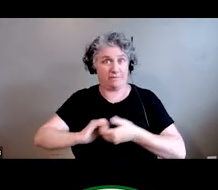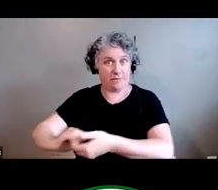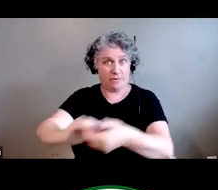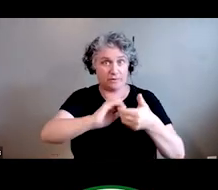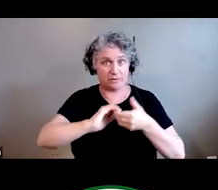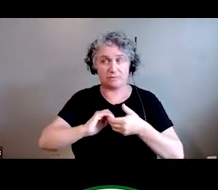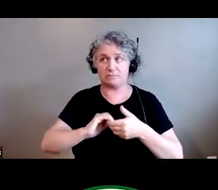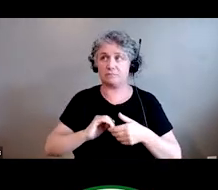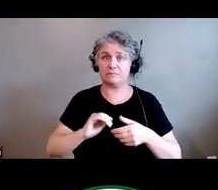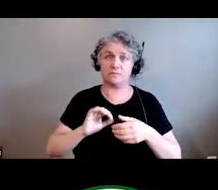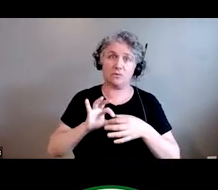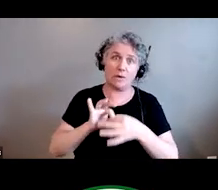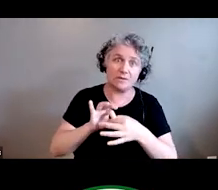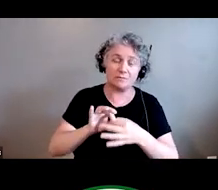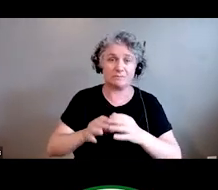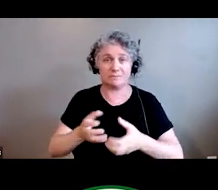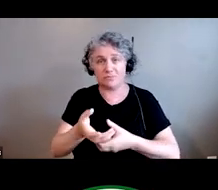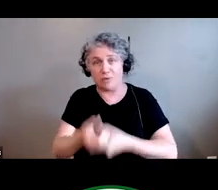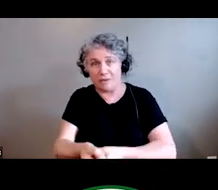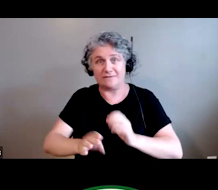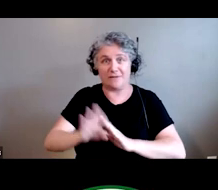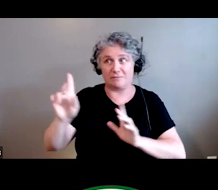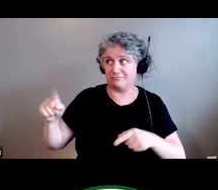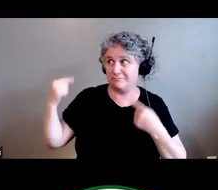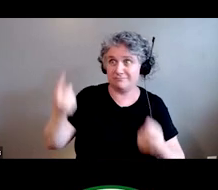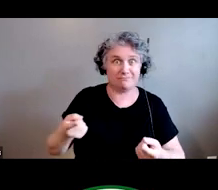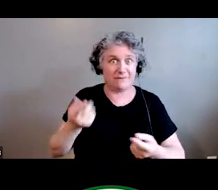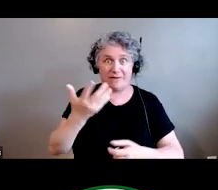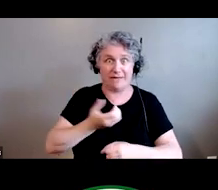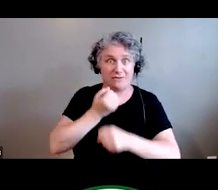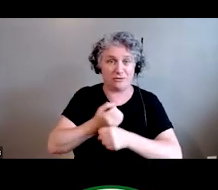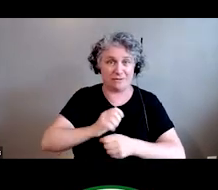towards more of what I would describe as a community-based participatory approach to our work.